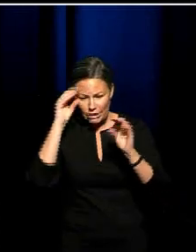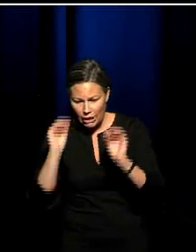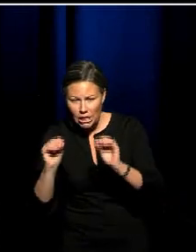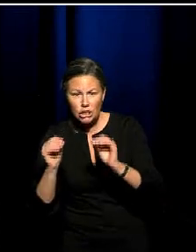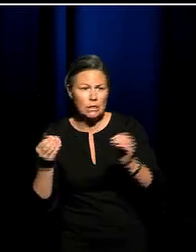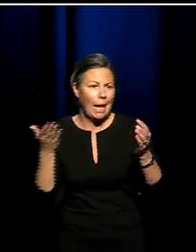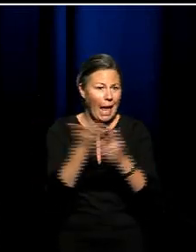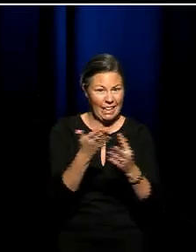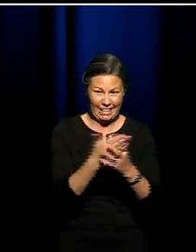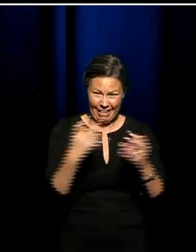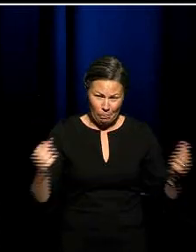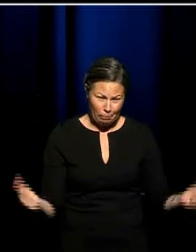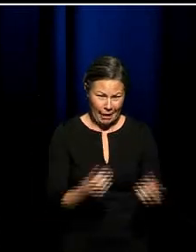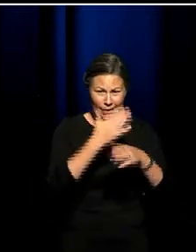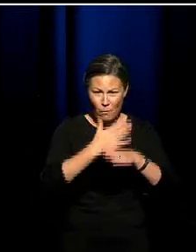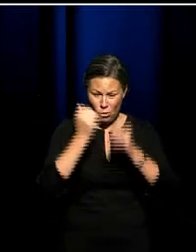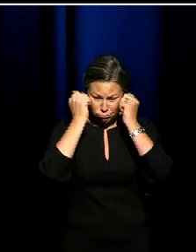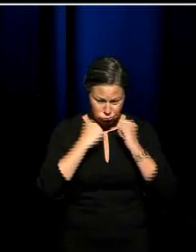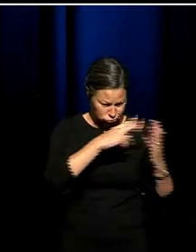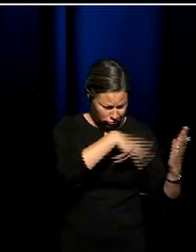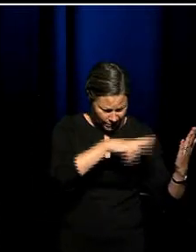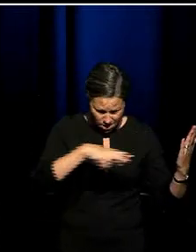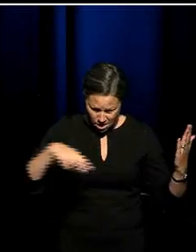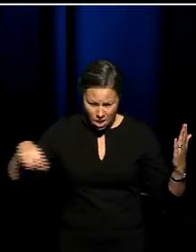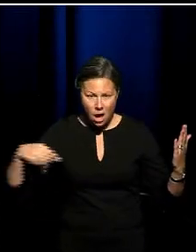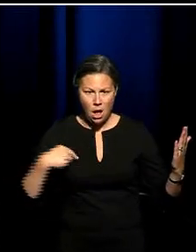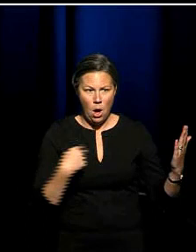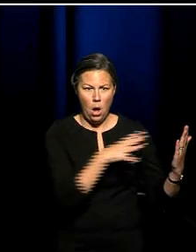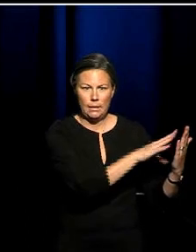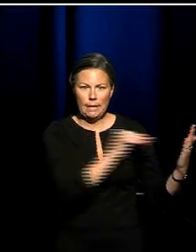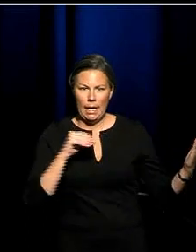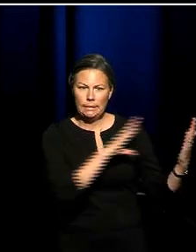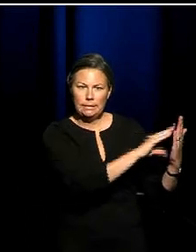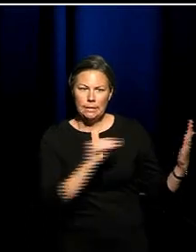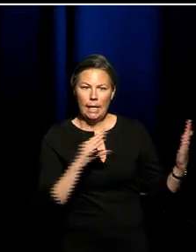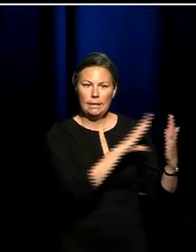to facilities and services. We must not attempt to reinvent the wheel, but we do